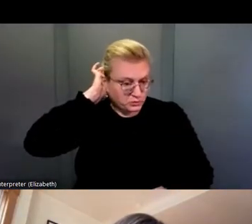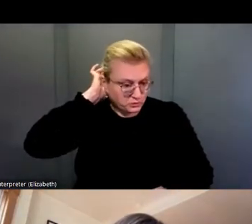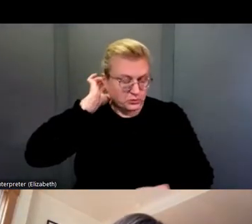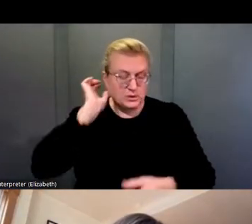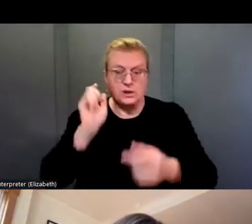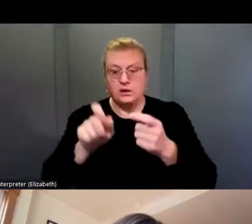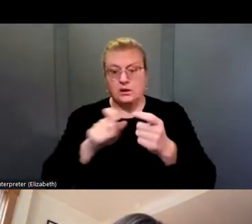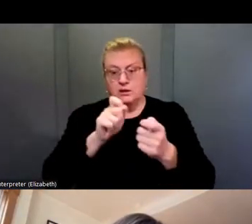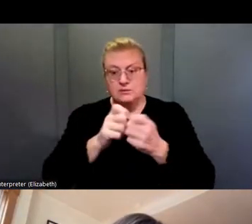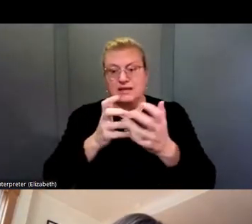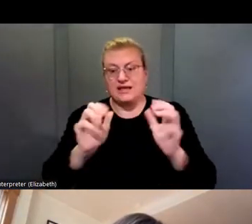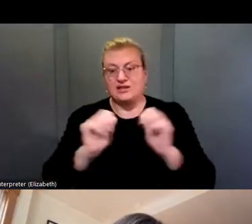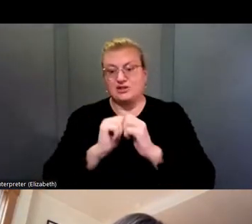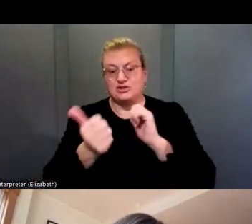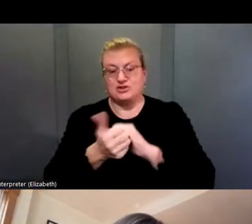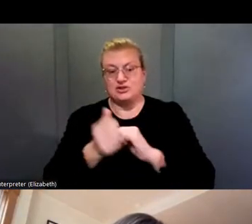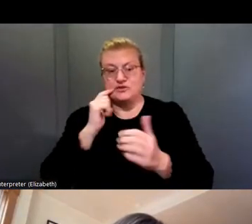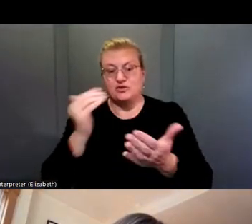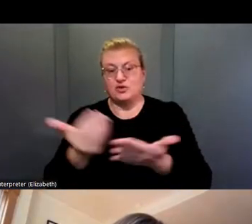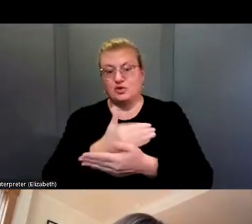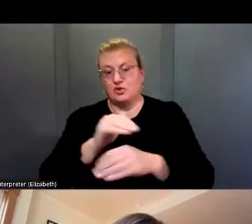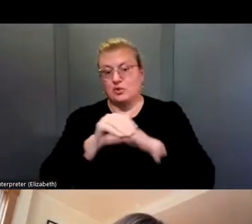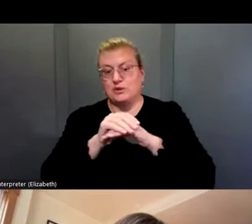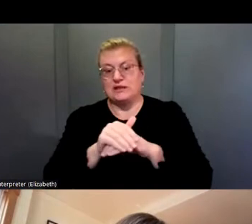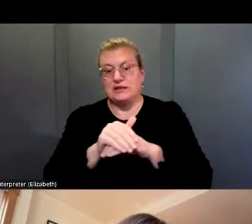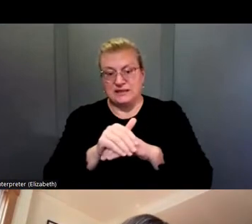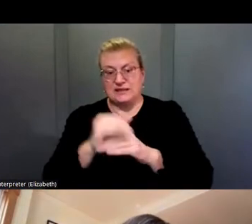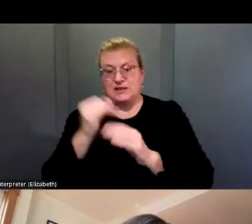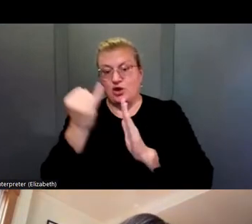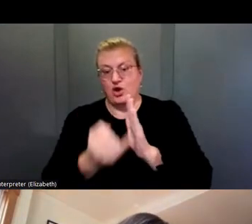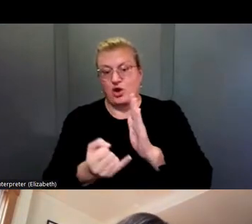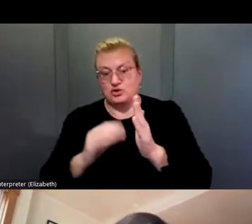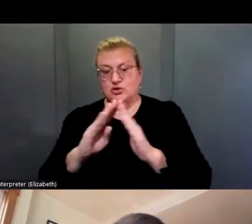in the New England presenting arts community in the past few years.